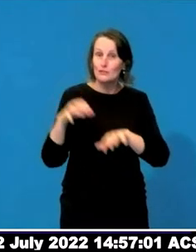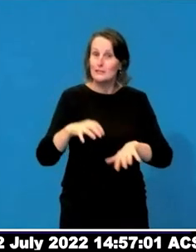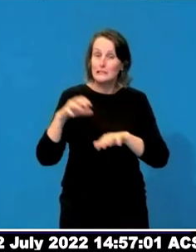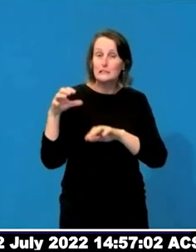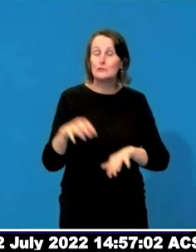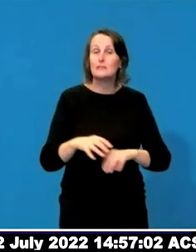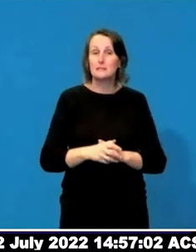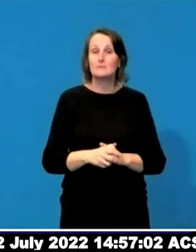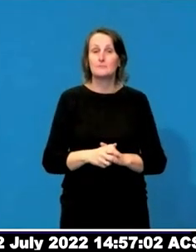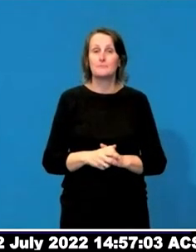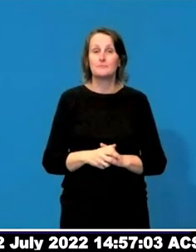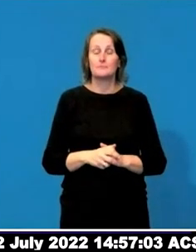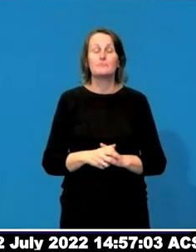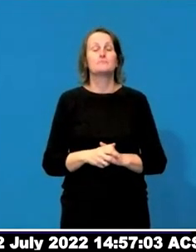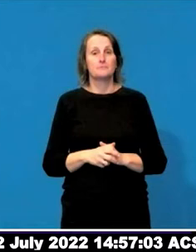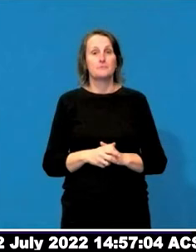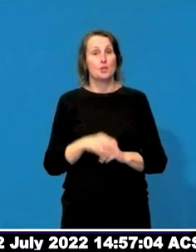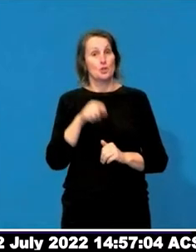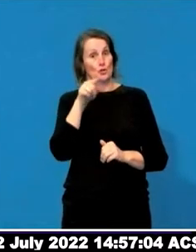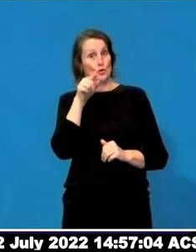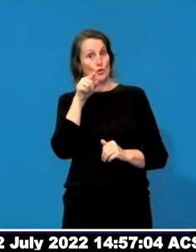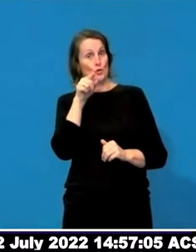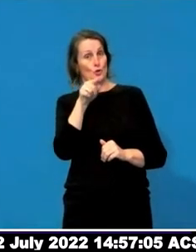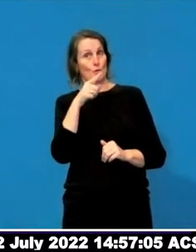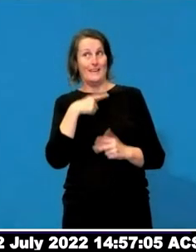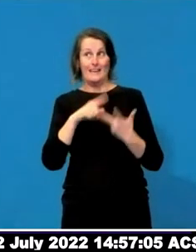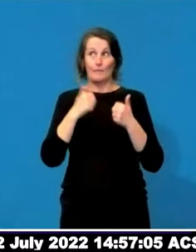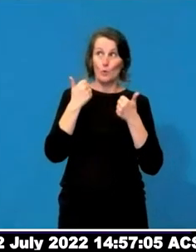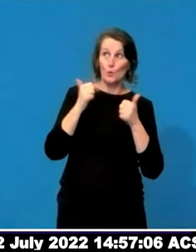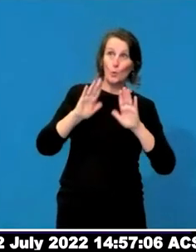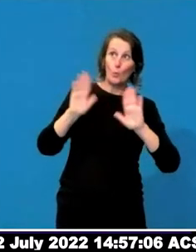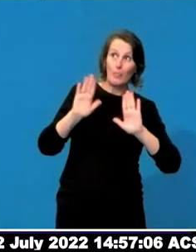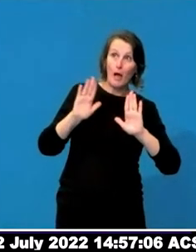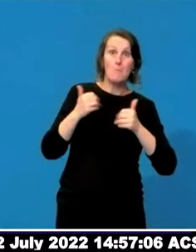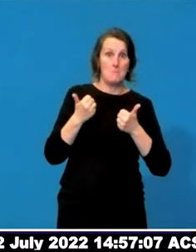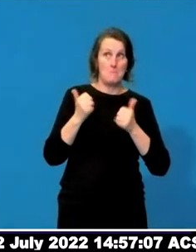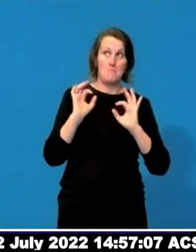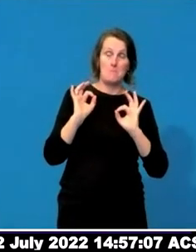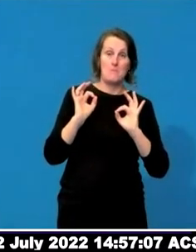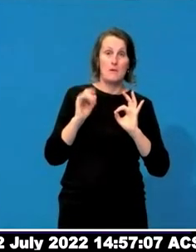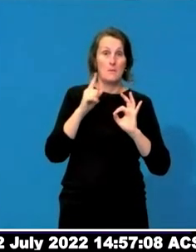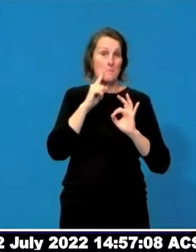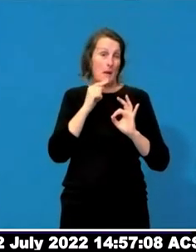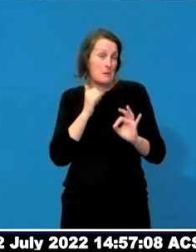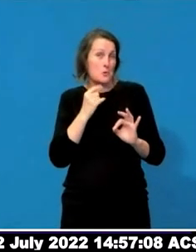So is it your ambition, given good weather conditions, that you might travel there six times in a year?